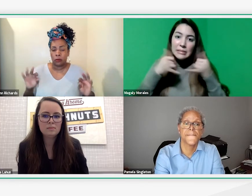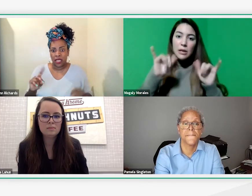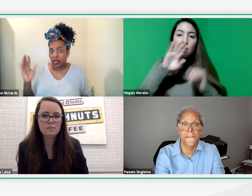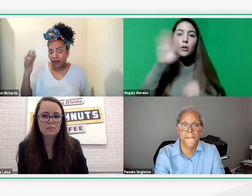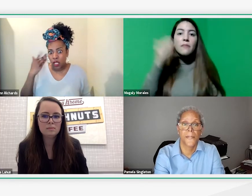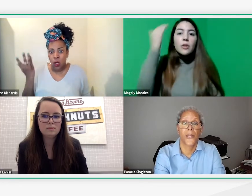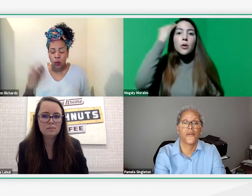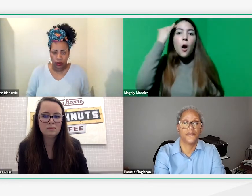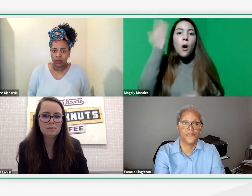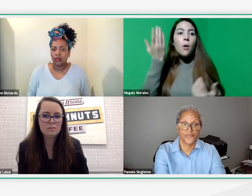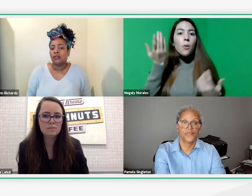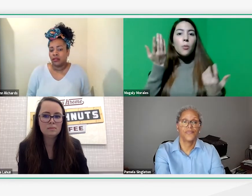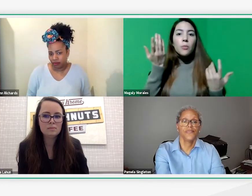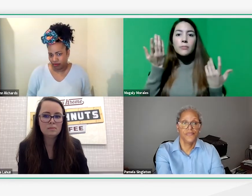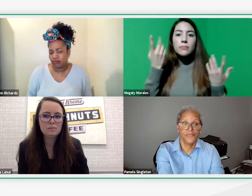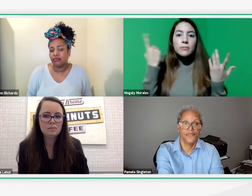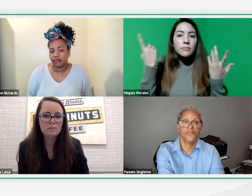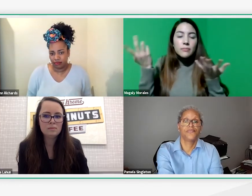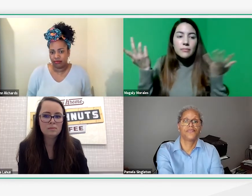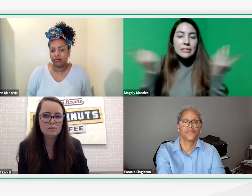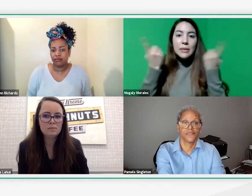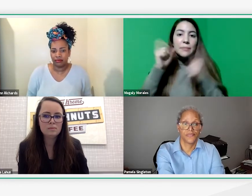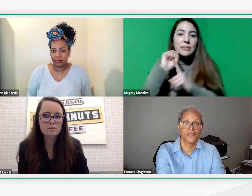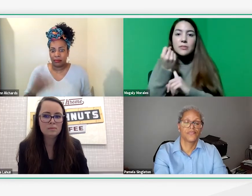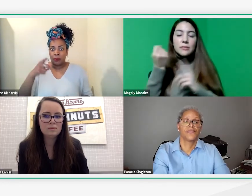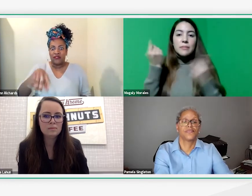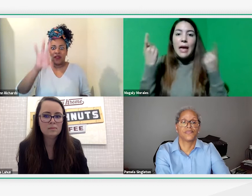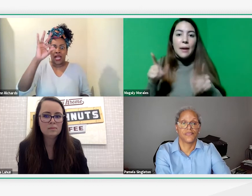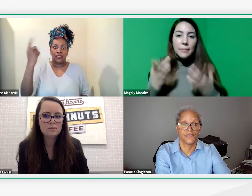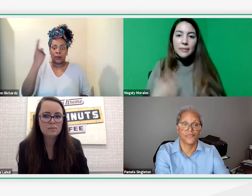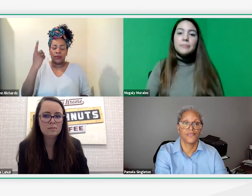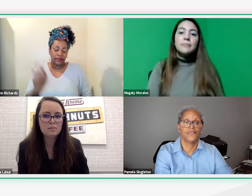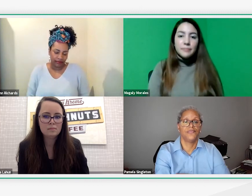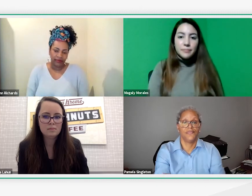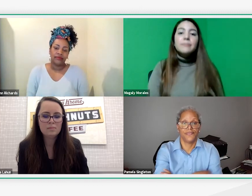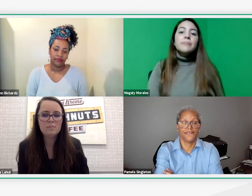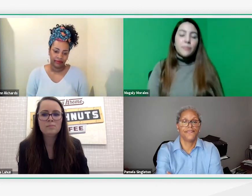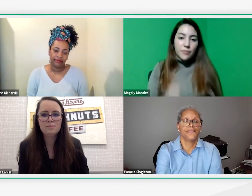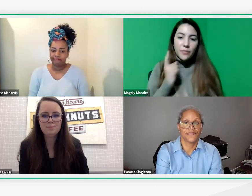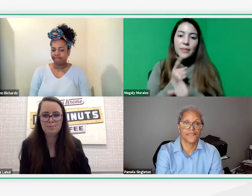have these numbers here, but you still never know. Some situation could happen.